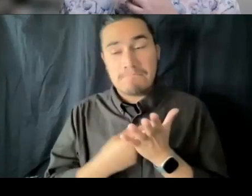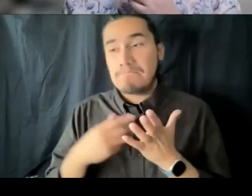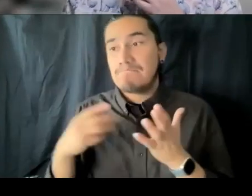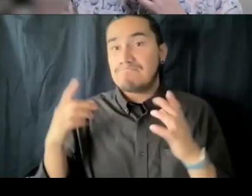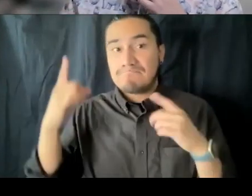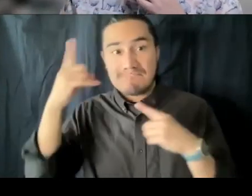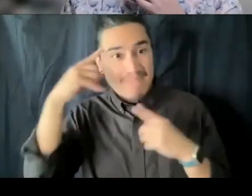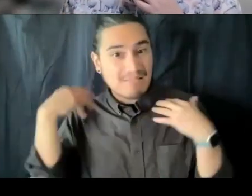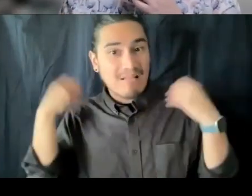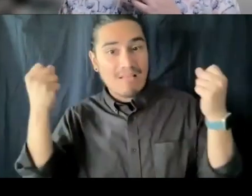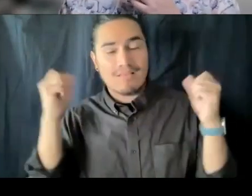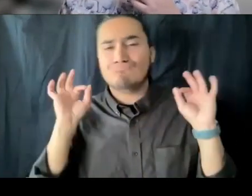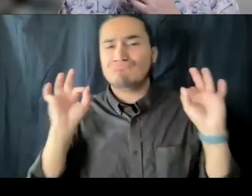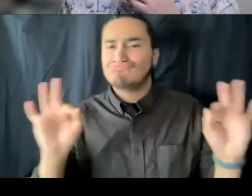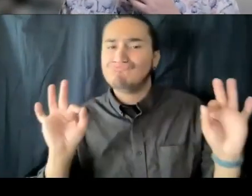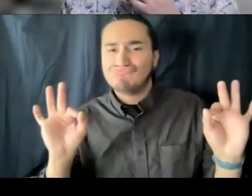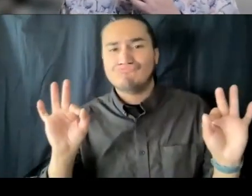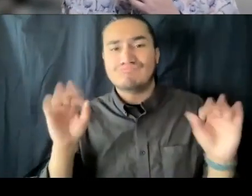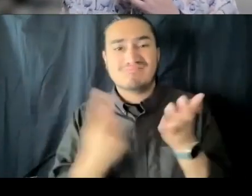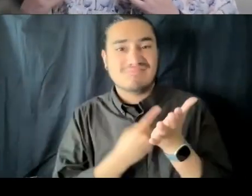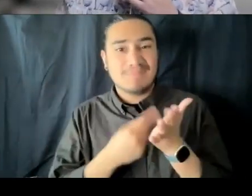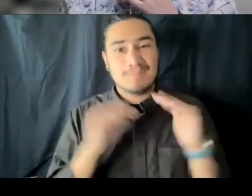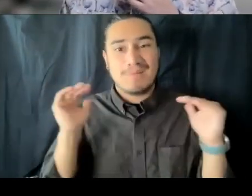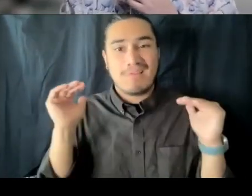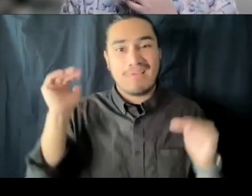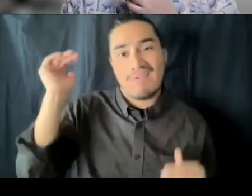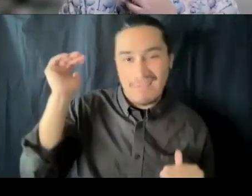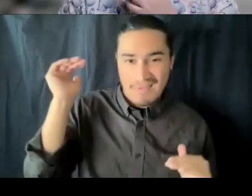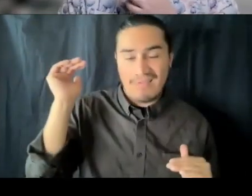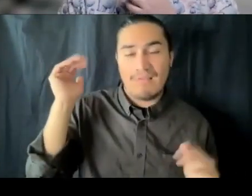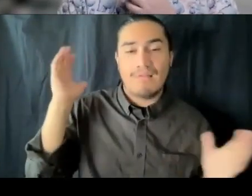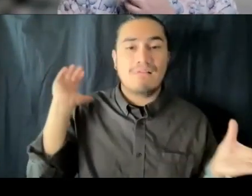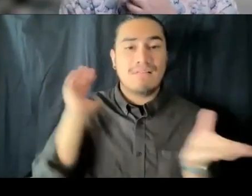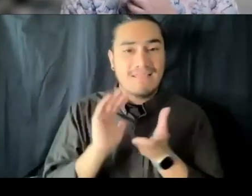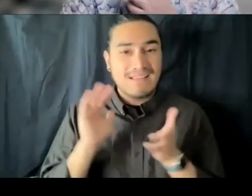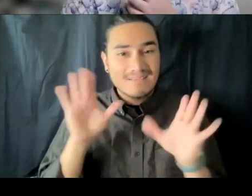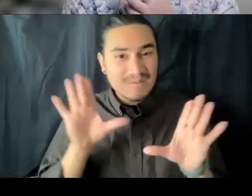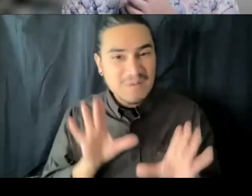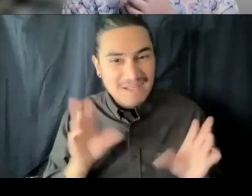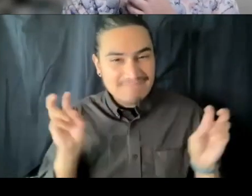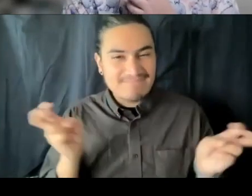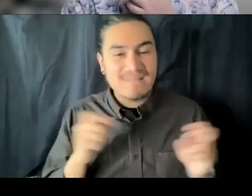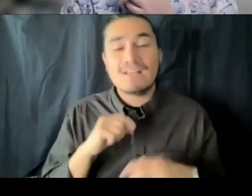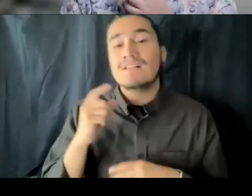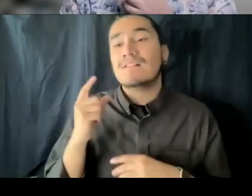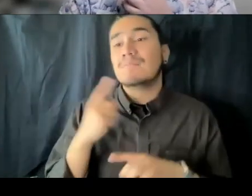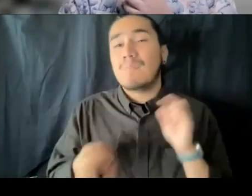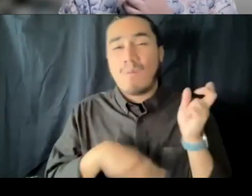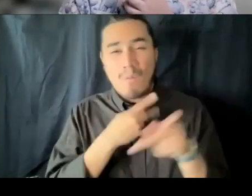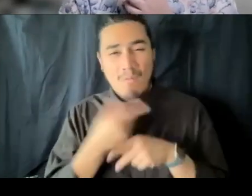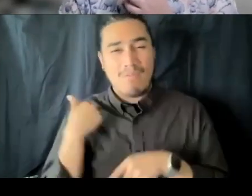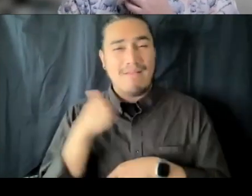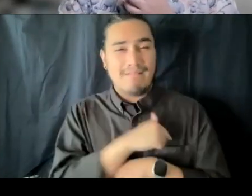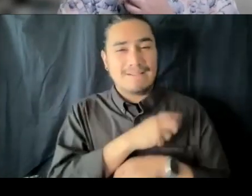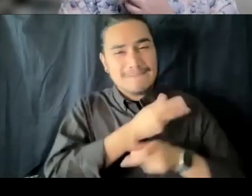sometimes it's less great, and all of us take care of our health in various ways.